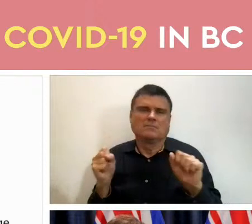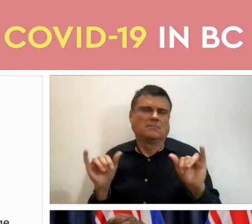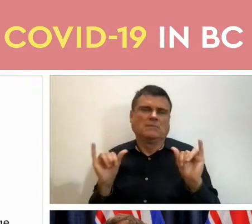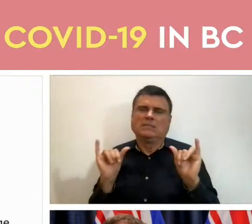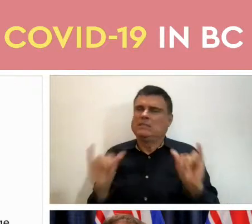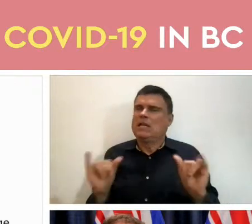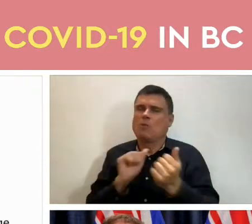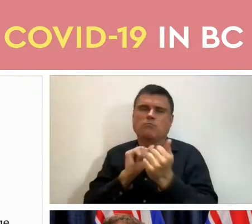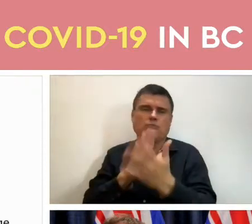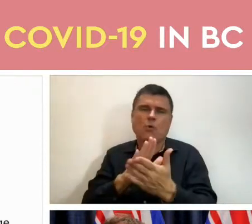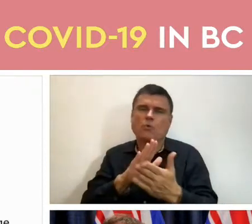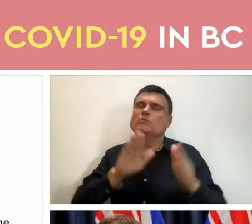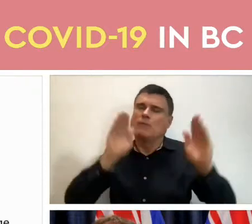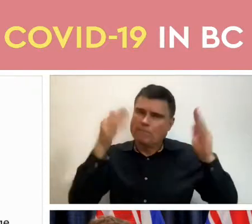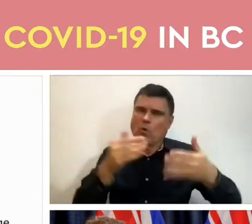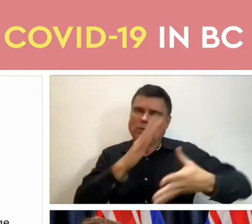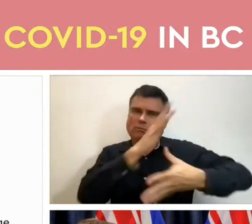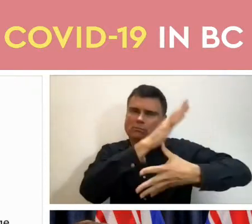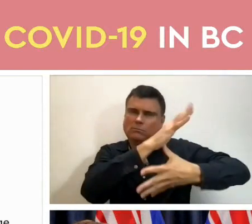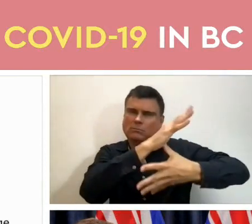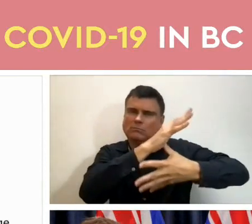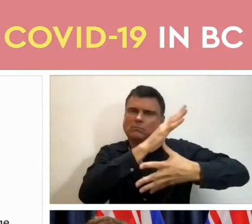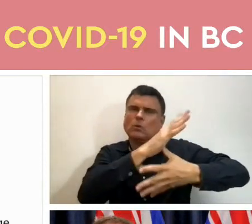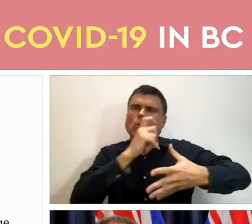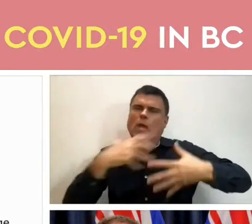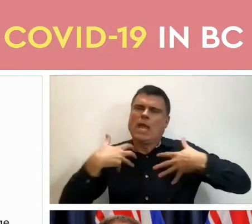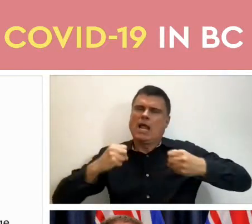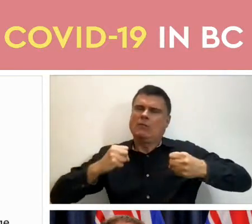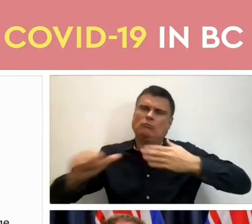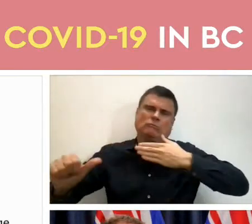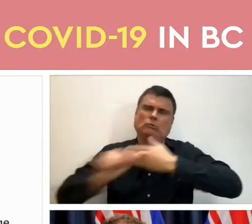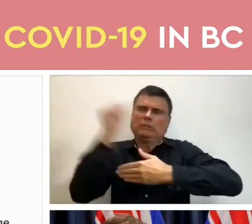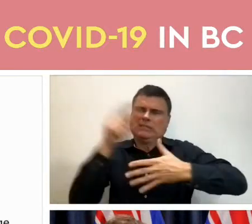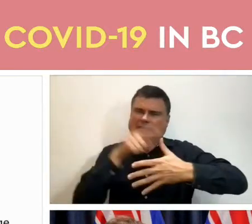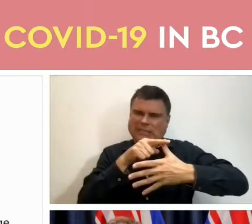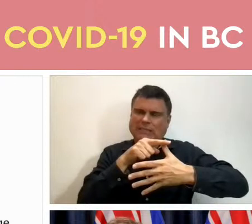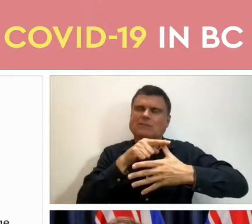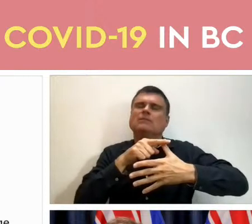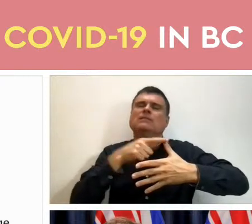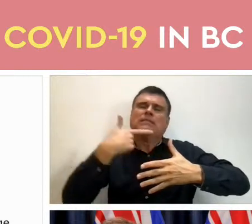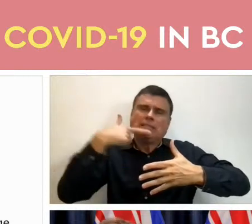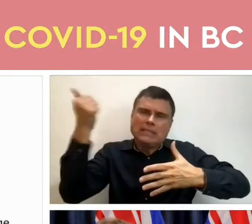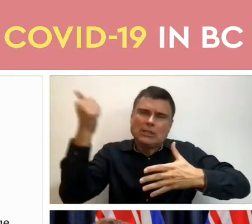are most at risk first and to move our way down each category